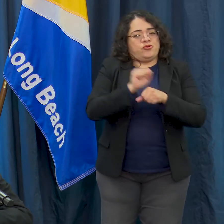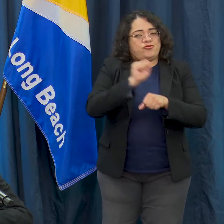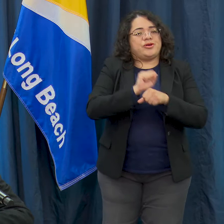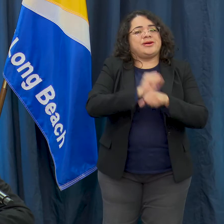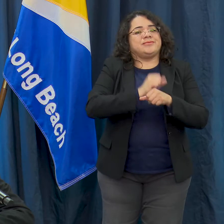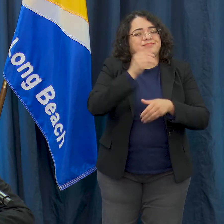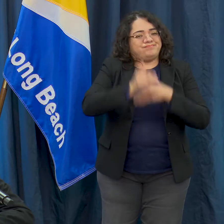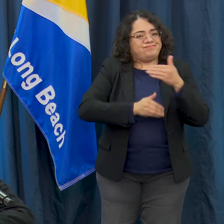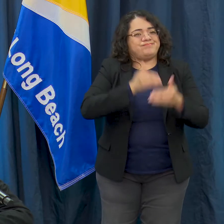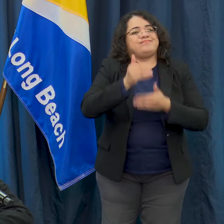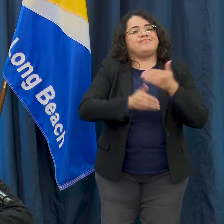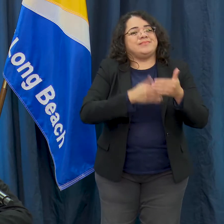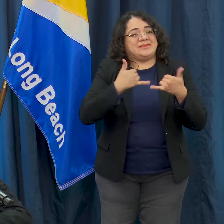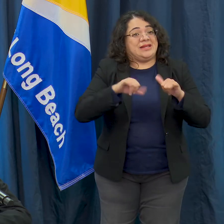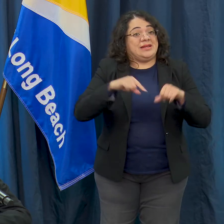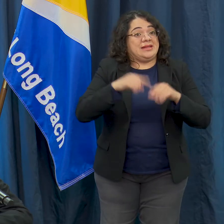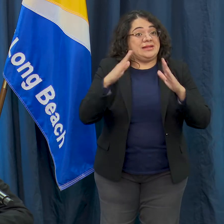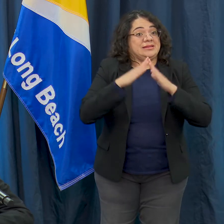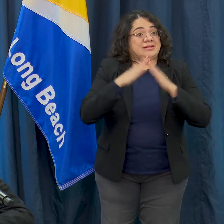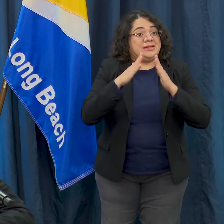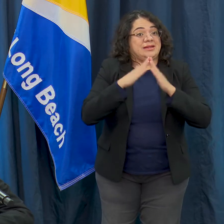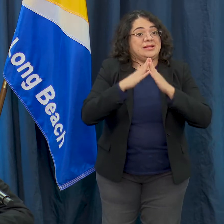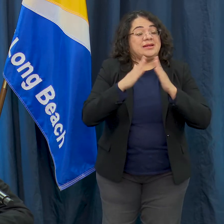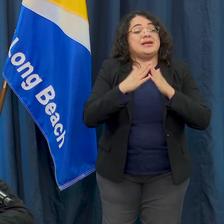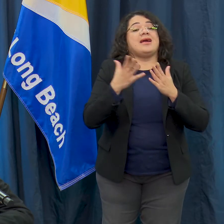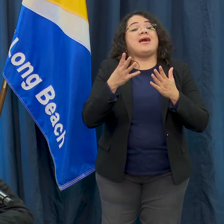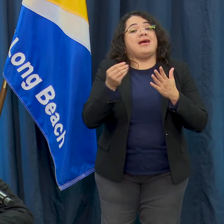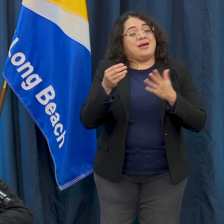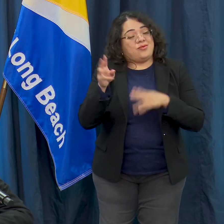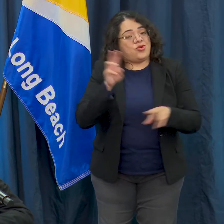counting on but the city is also looking at this issue and I hope that in the